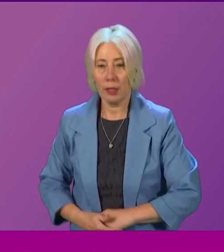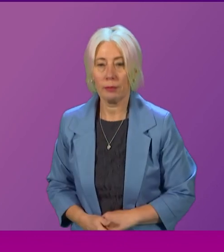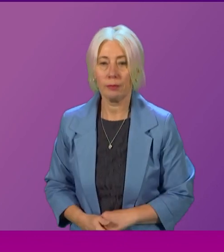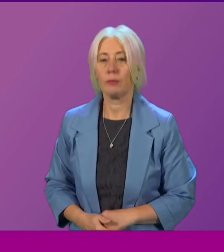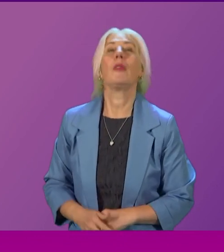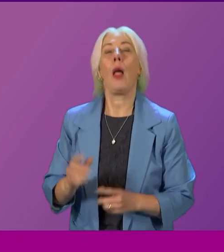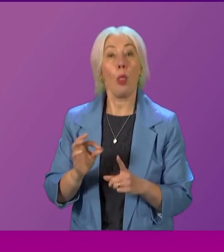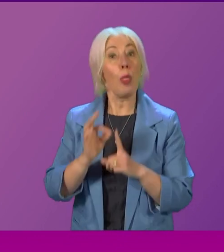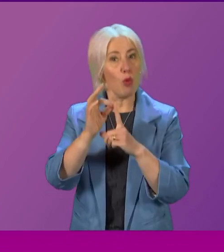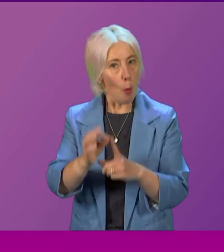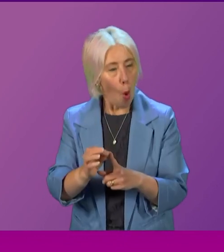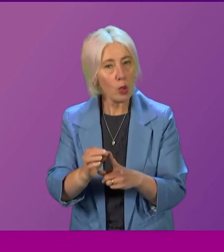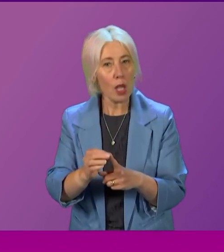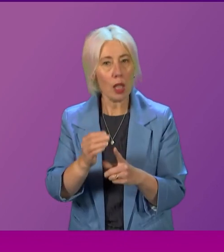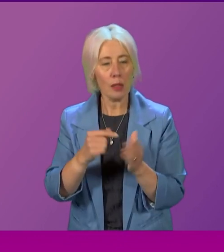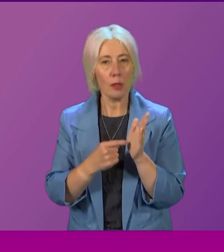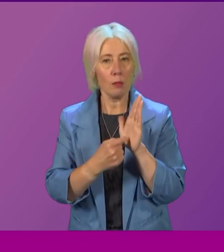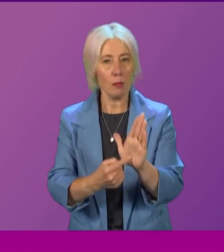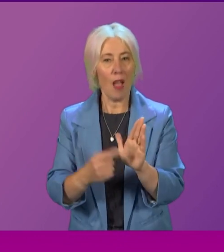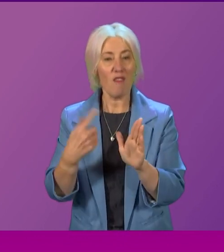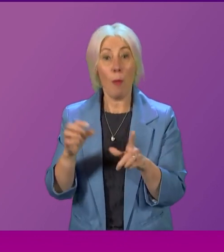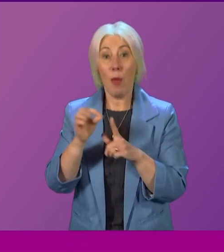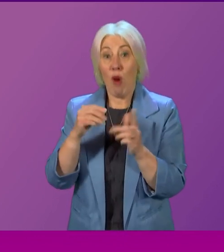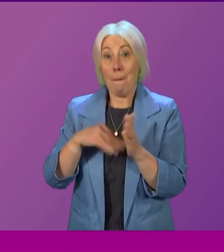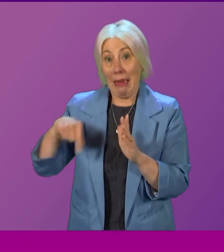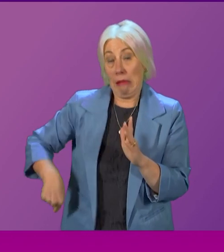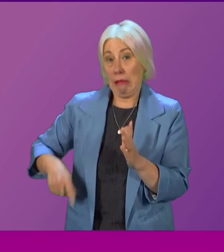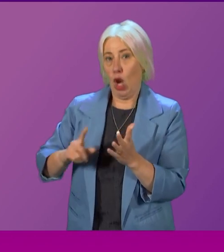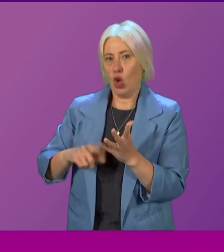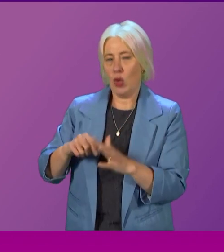The proposals that seem to have been outlined by the Prime Minister seem to be at odds with